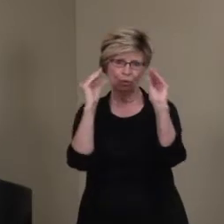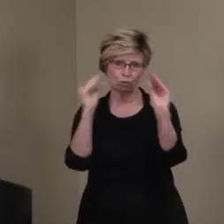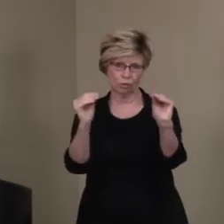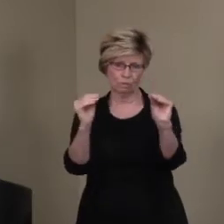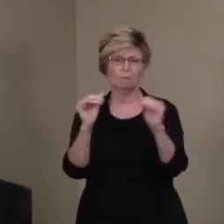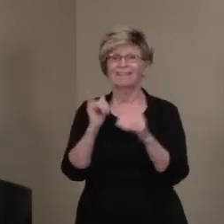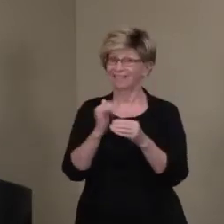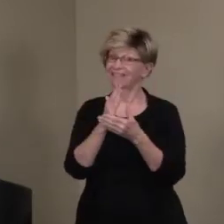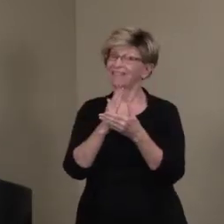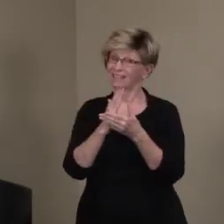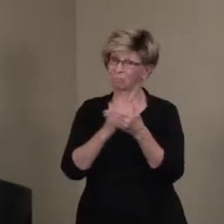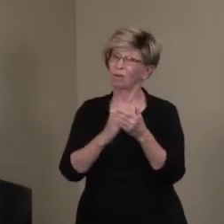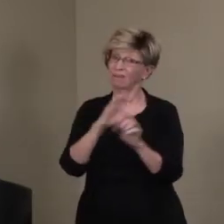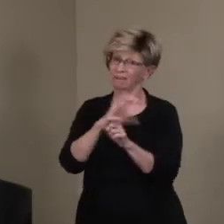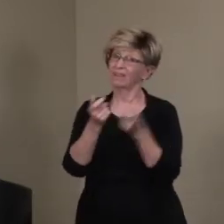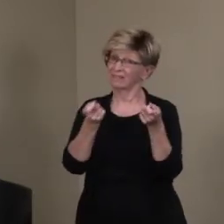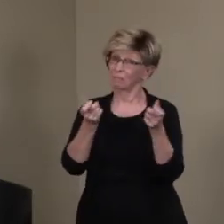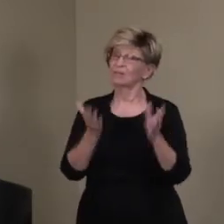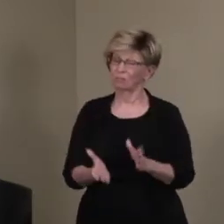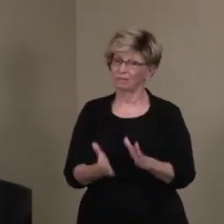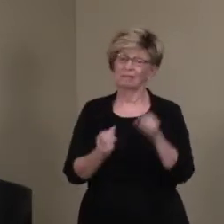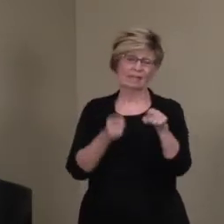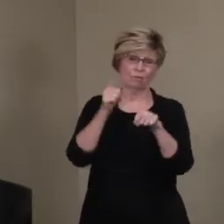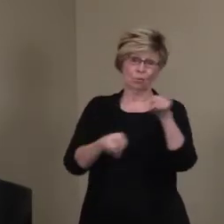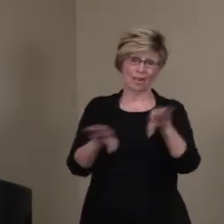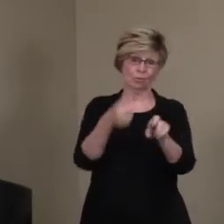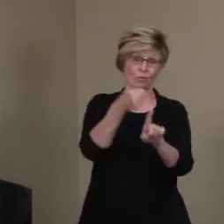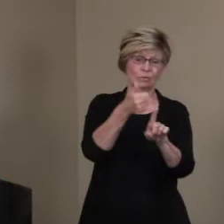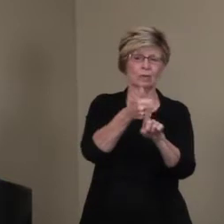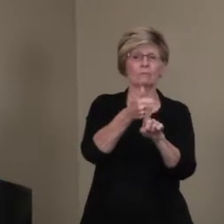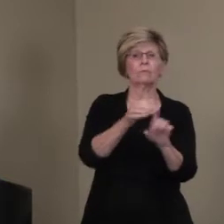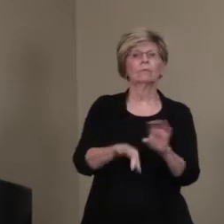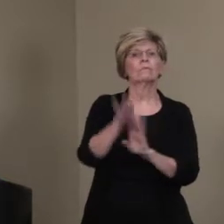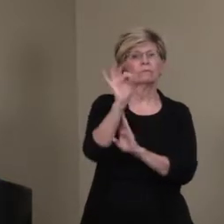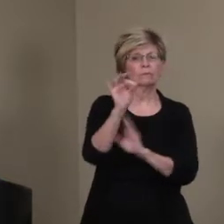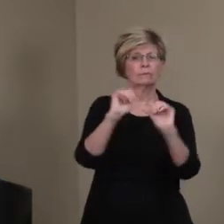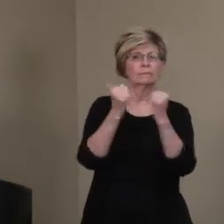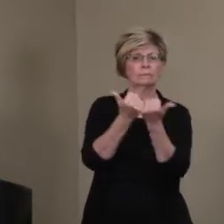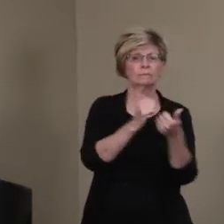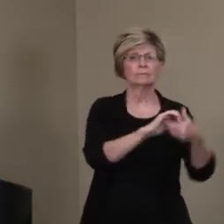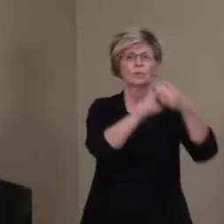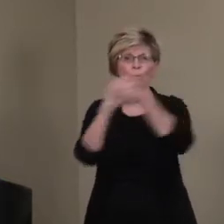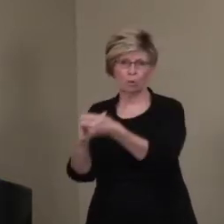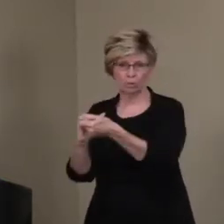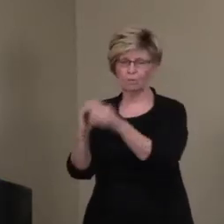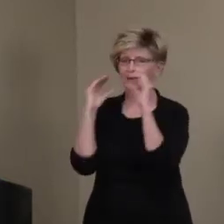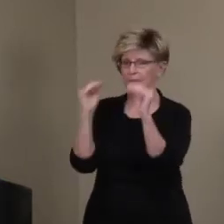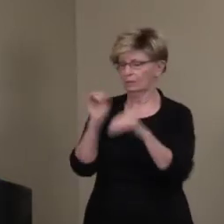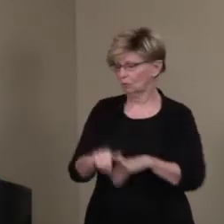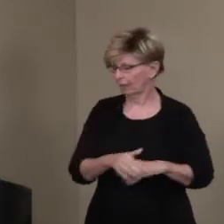you have to have direct teaching that is part of case management if you can't